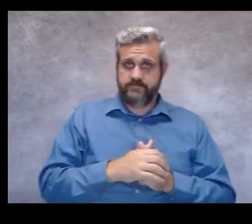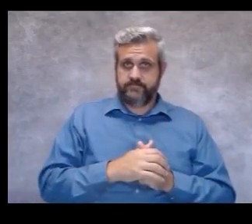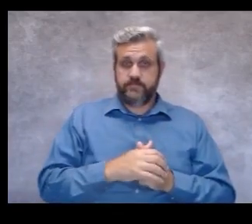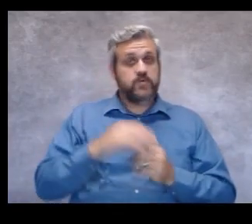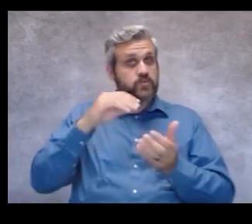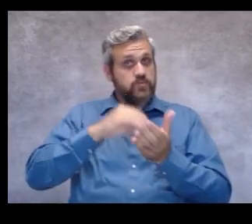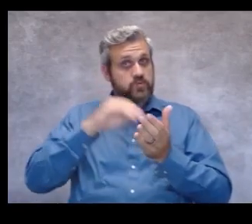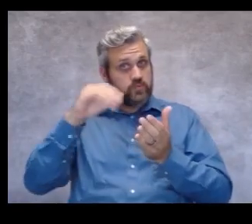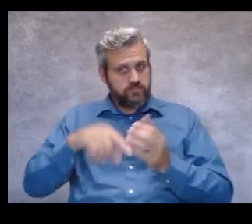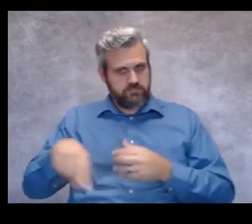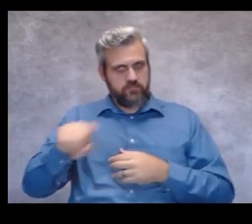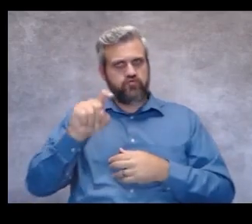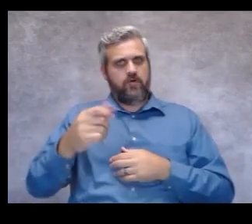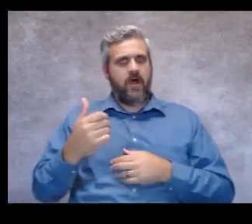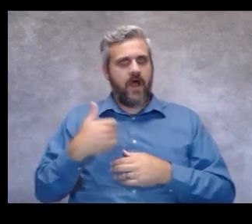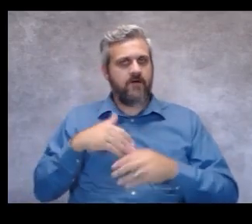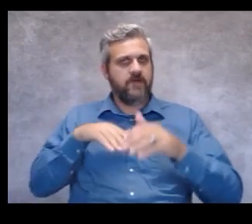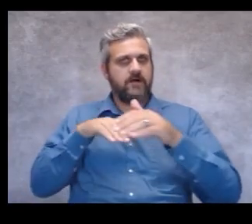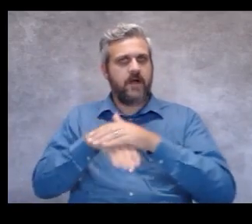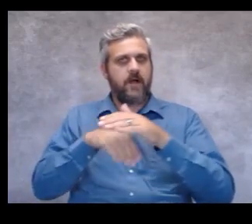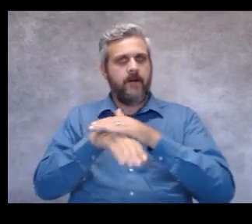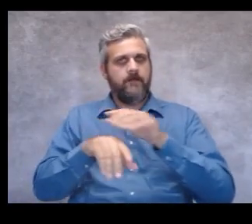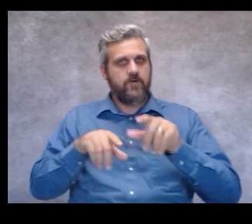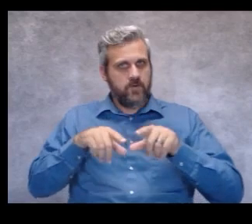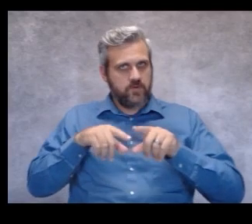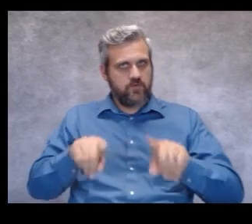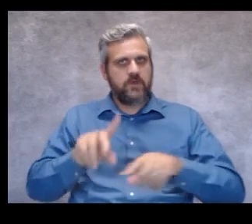Students should be provided their accommodations during diagnostic